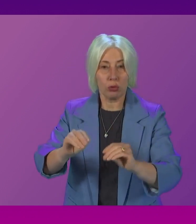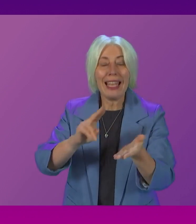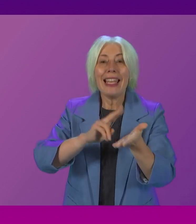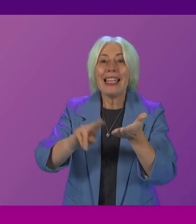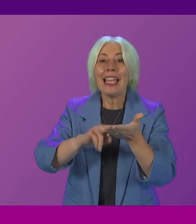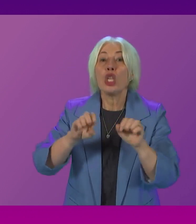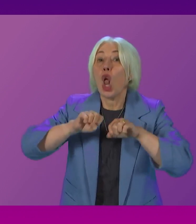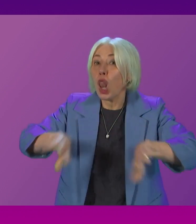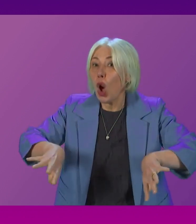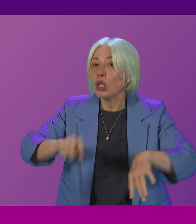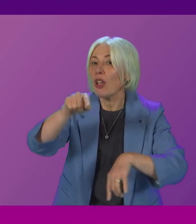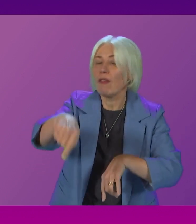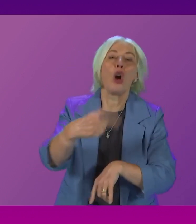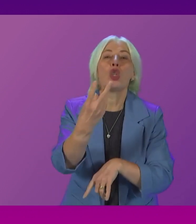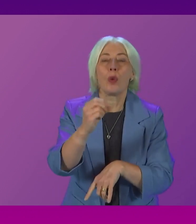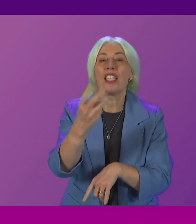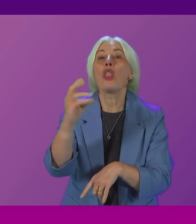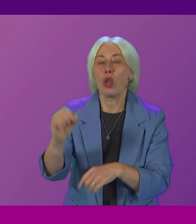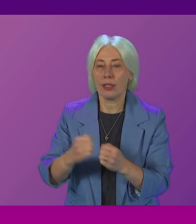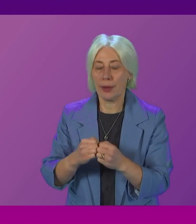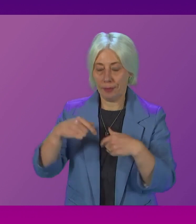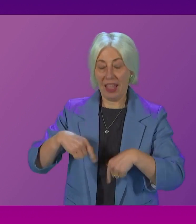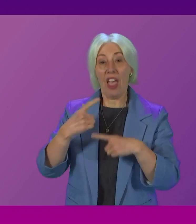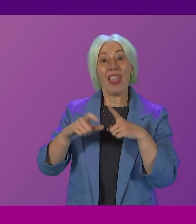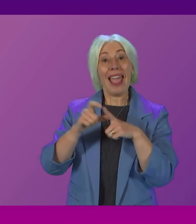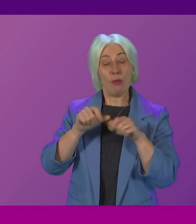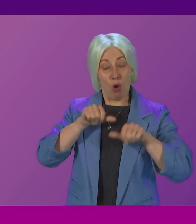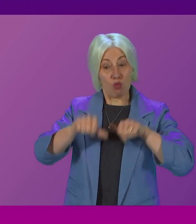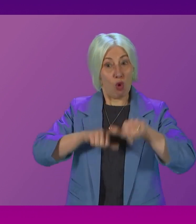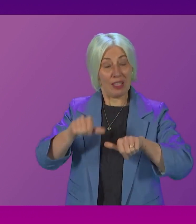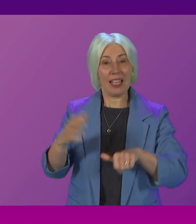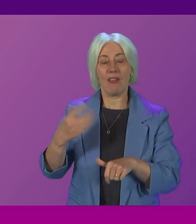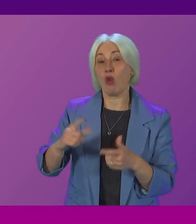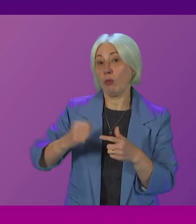I am proud that the Edinburgh process, which was led by the Scottish Government on behalf of the